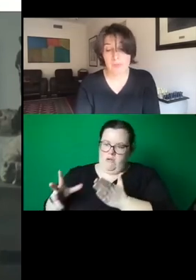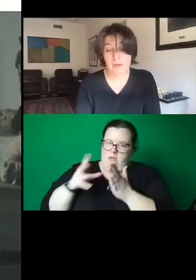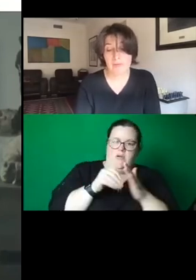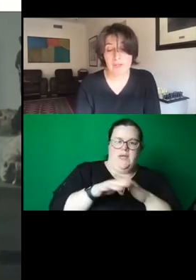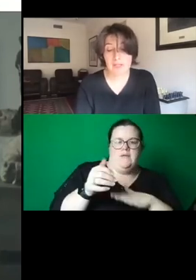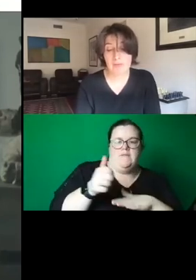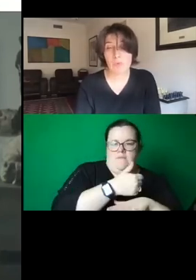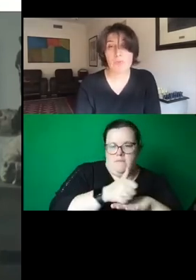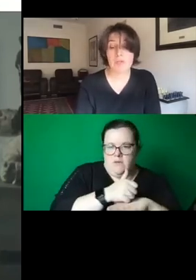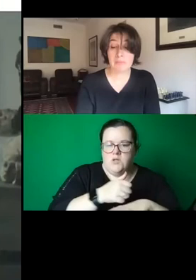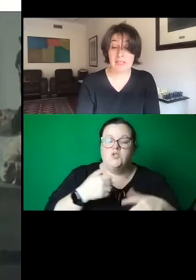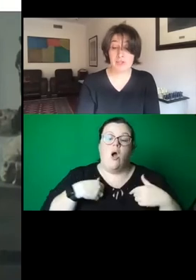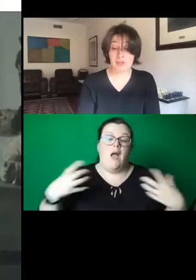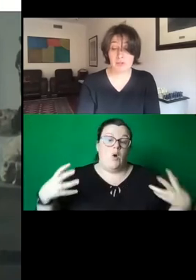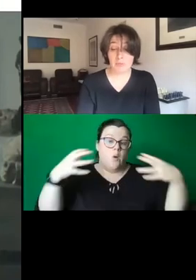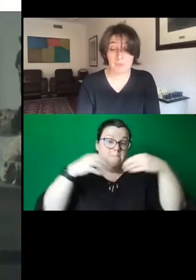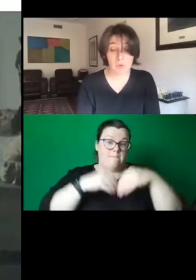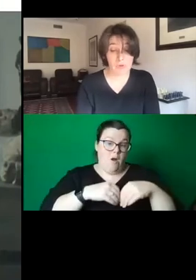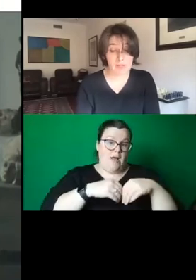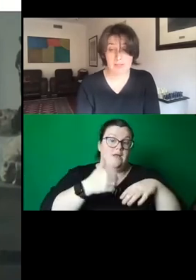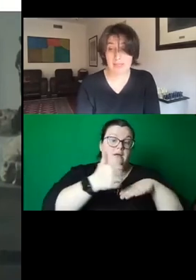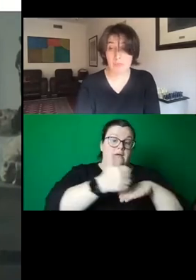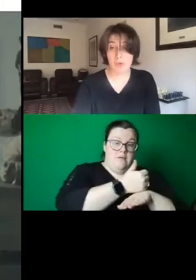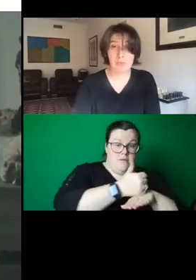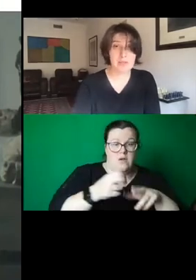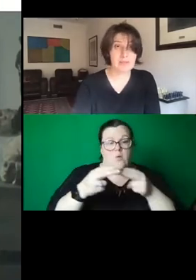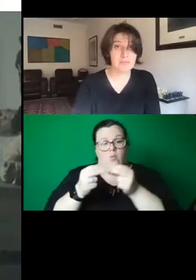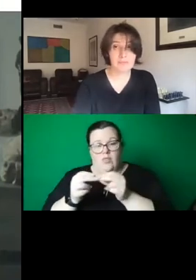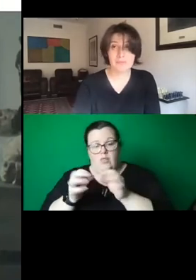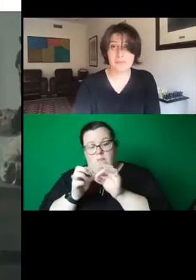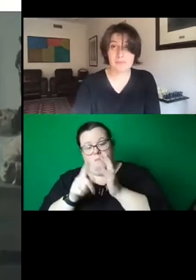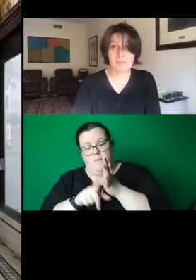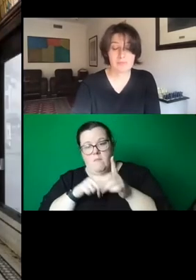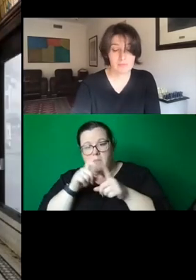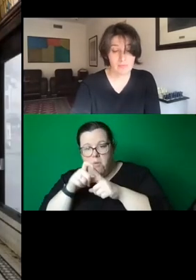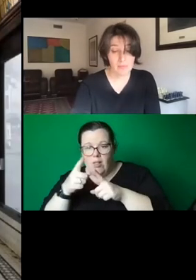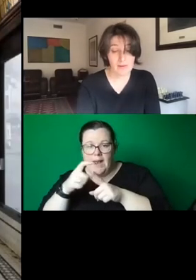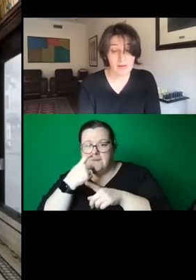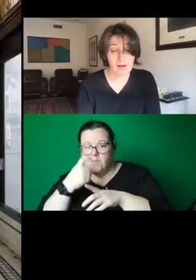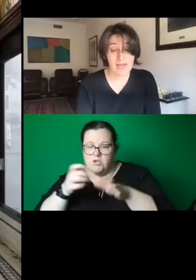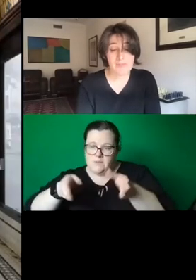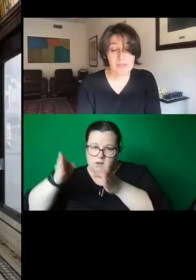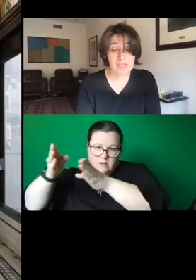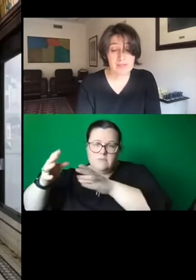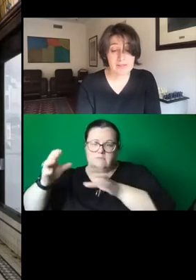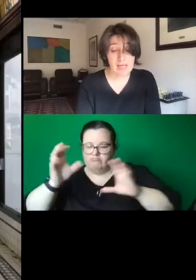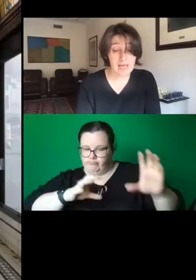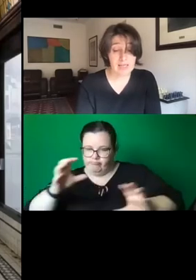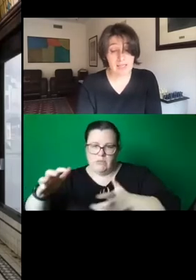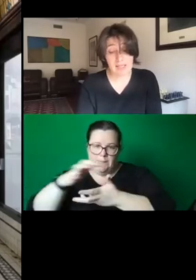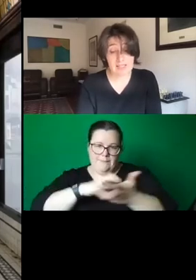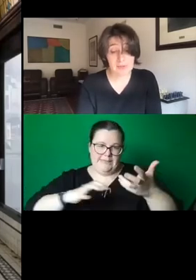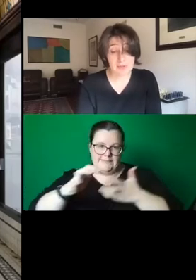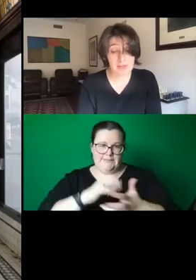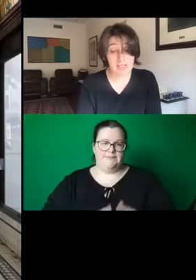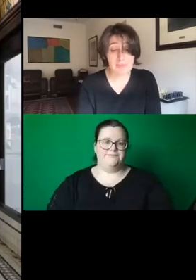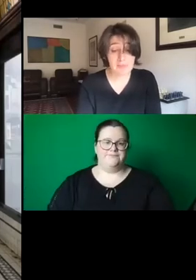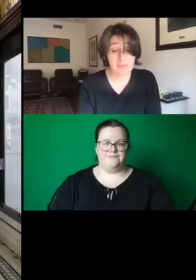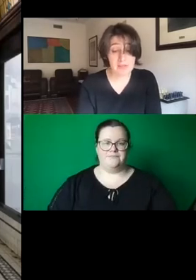finding a workable combination with bullards and monuments i experienced i experi experimented with